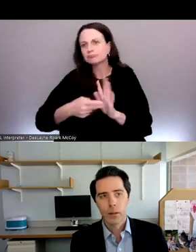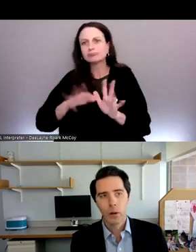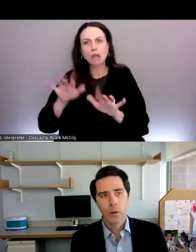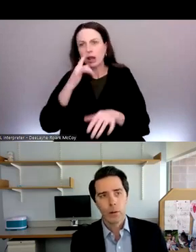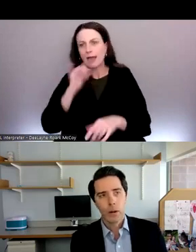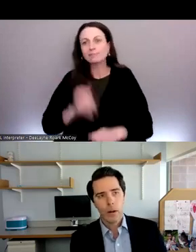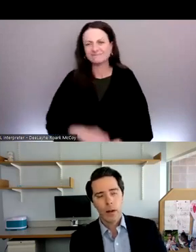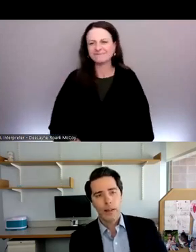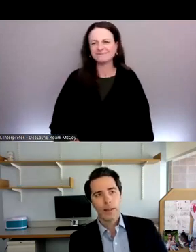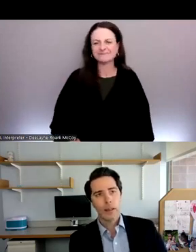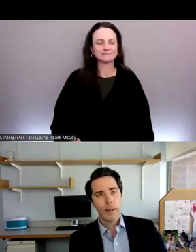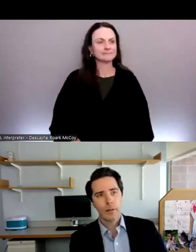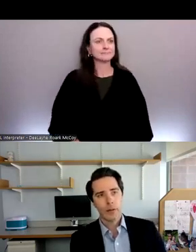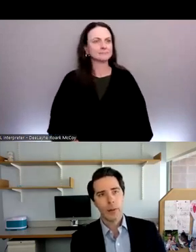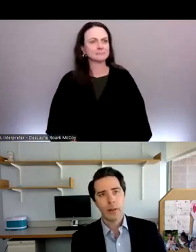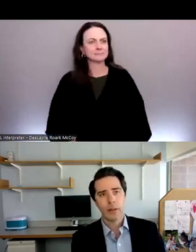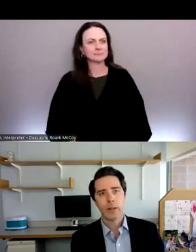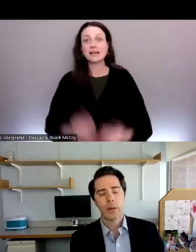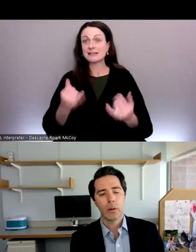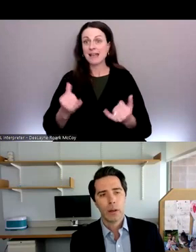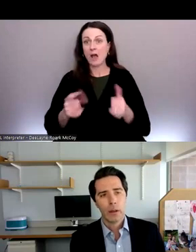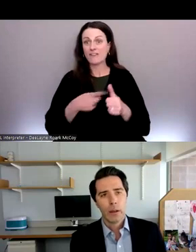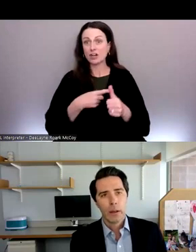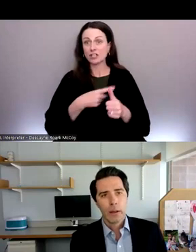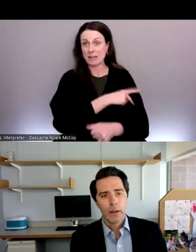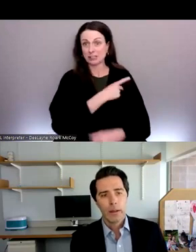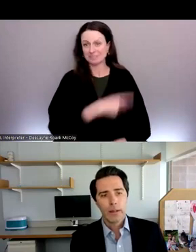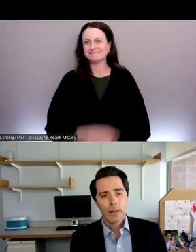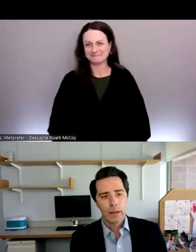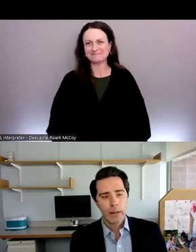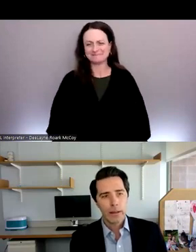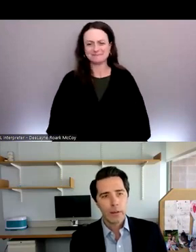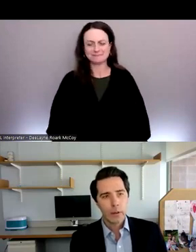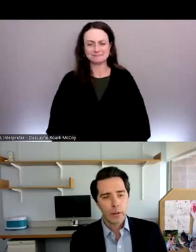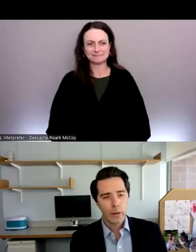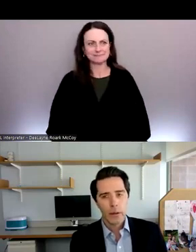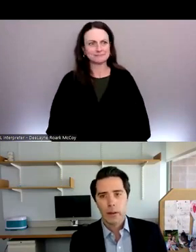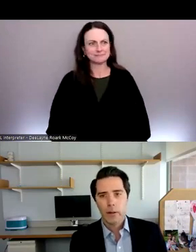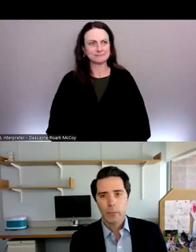so I'd like to talk about the first patient so